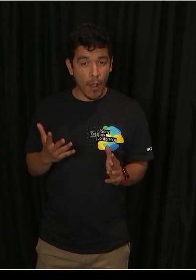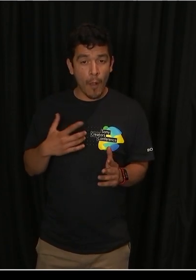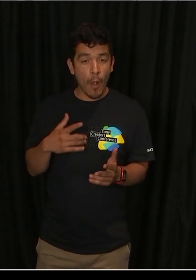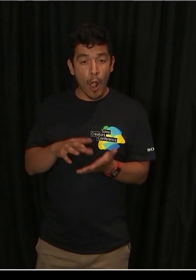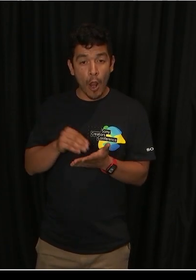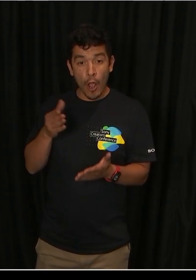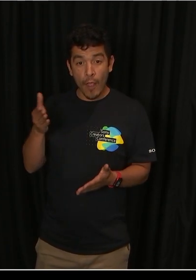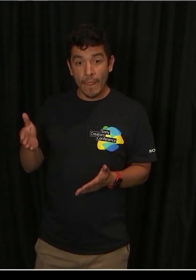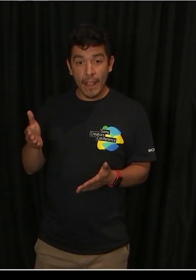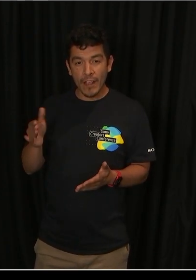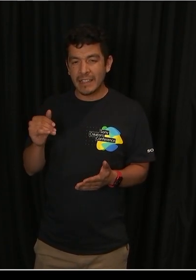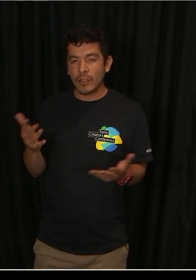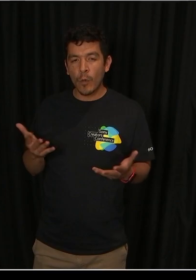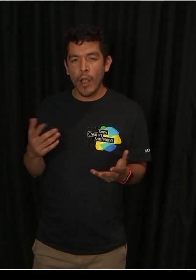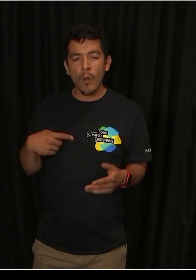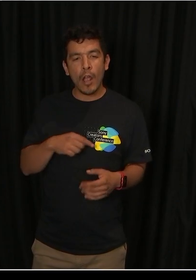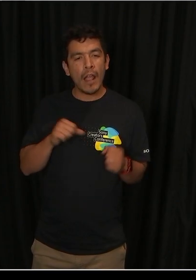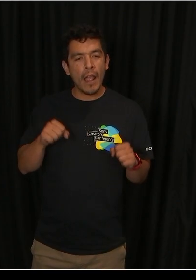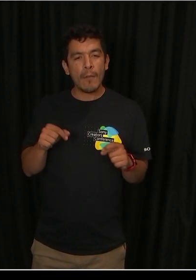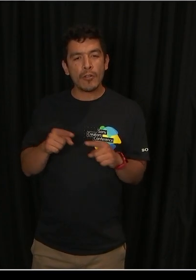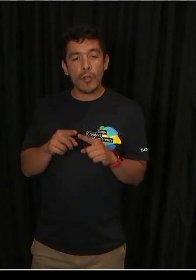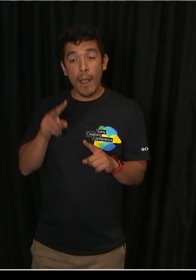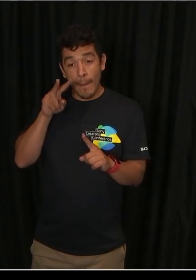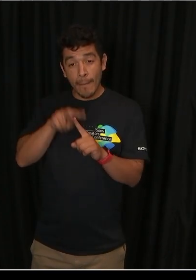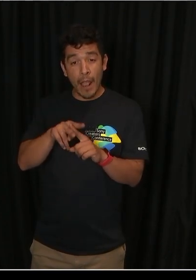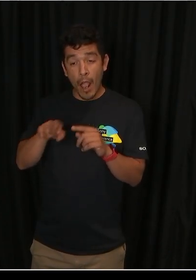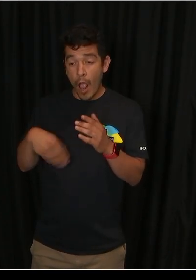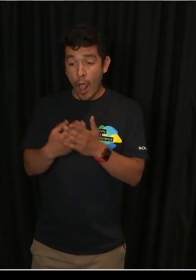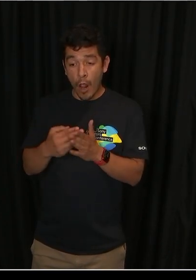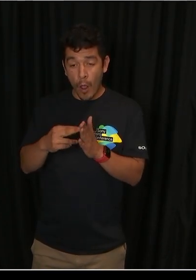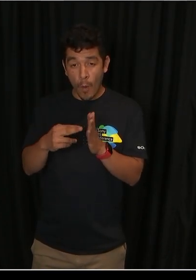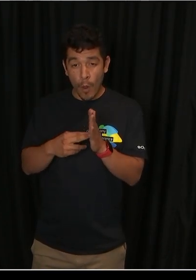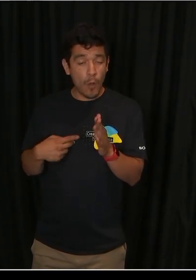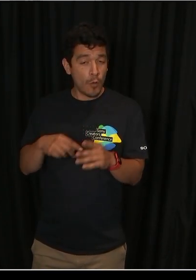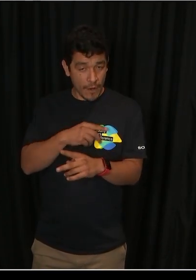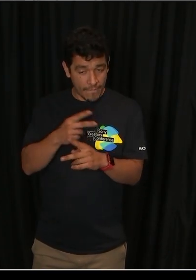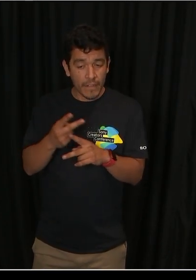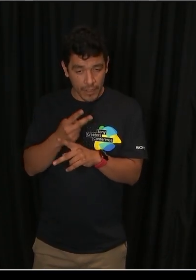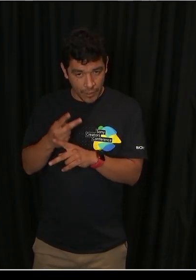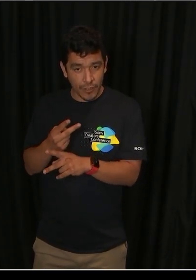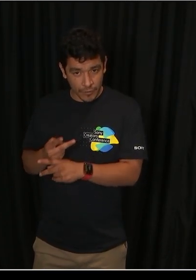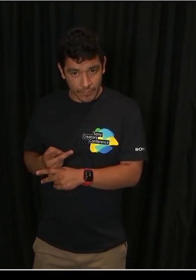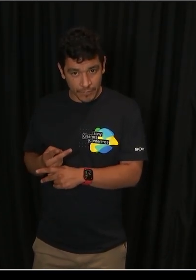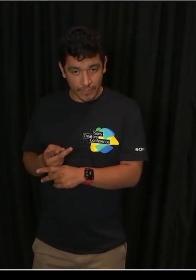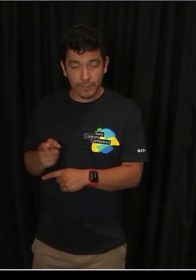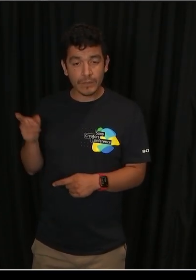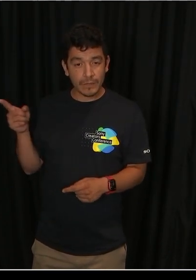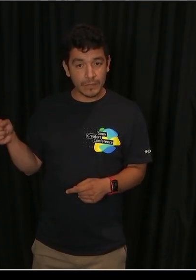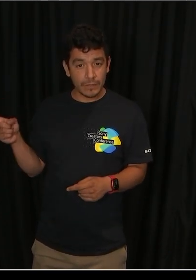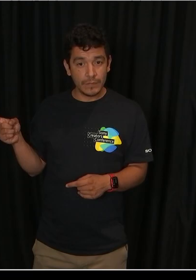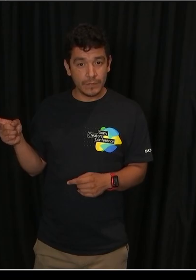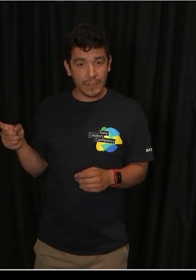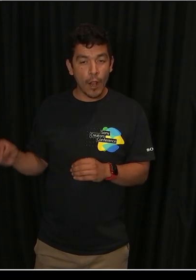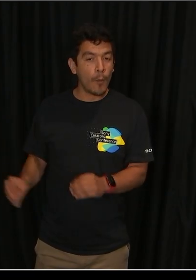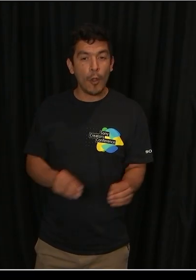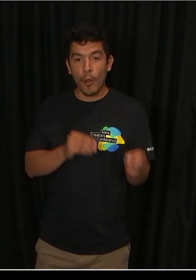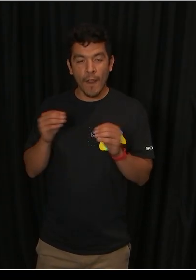is that we were able to apply all of those rules that we had figured out. He's moving in a very controlled way.